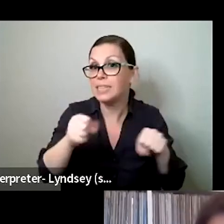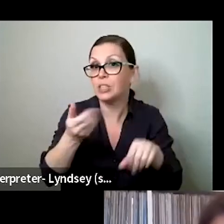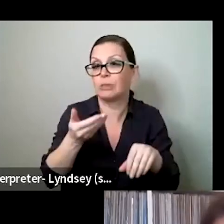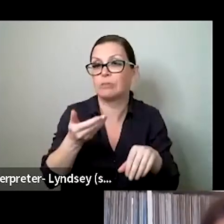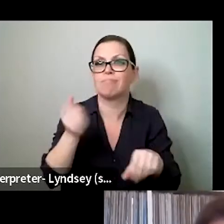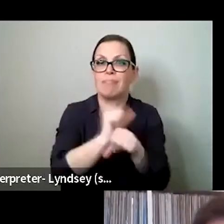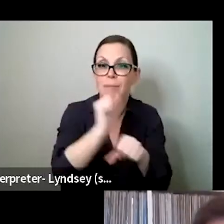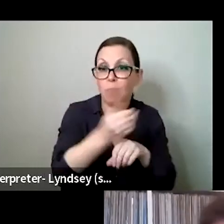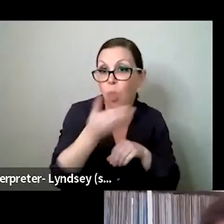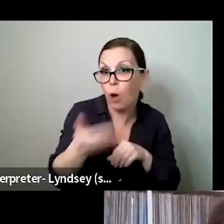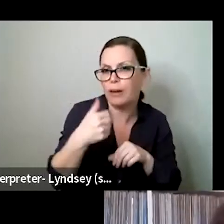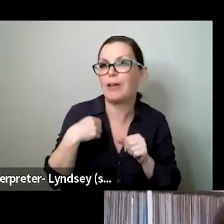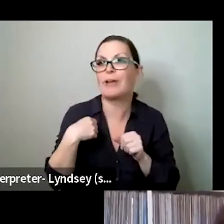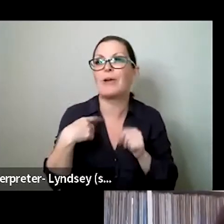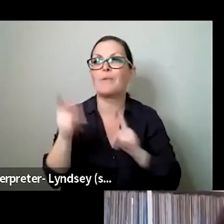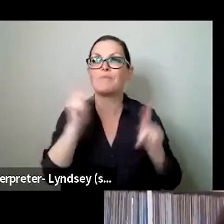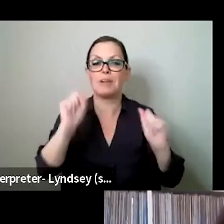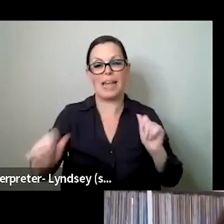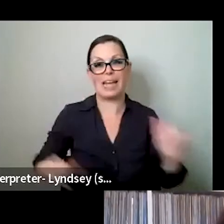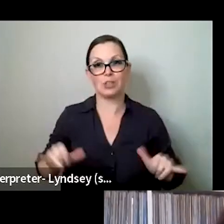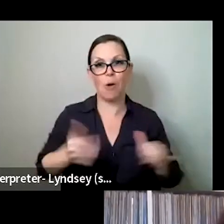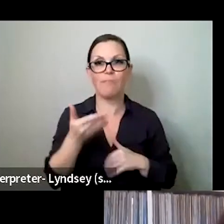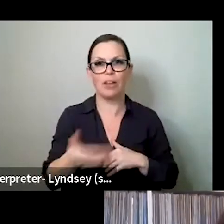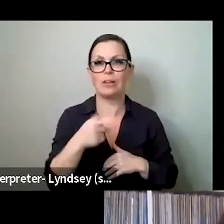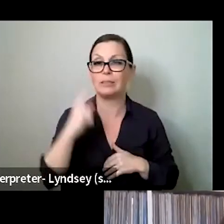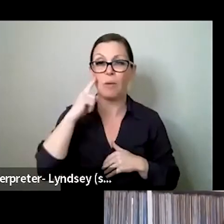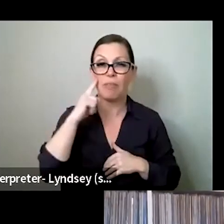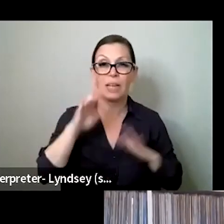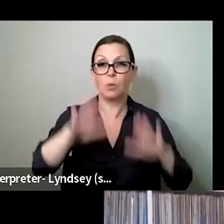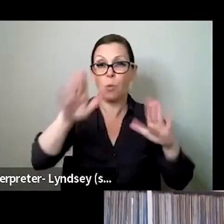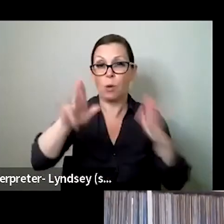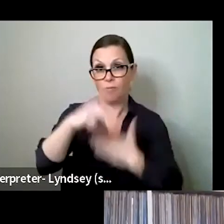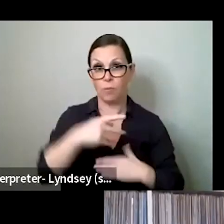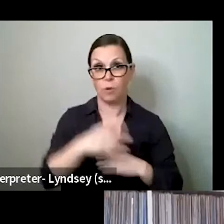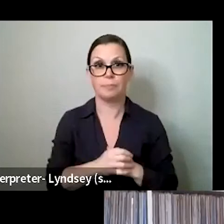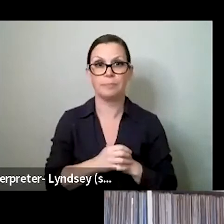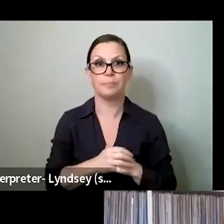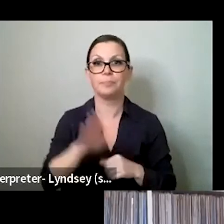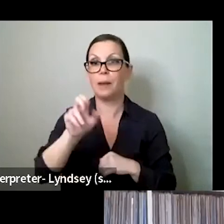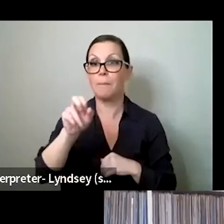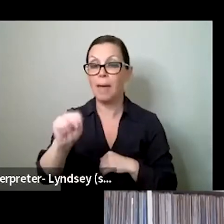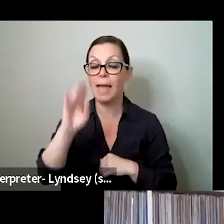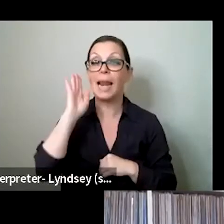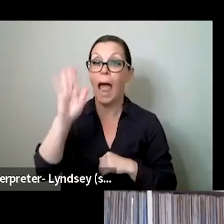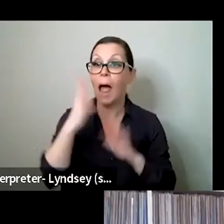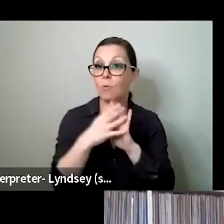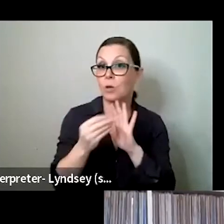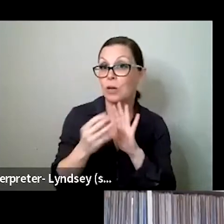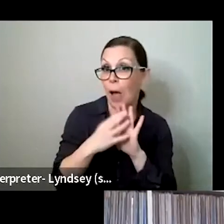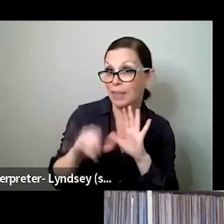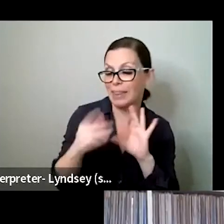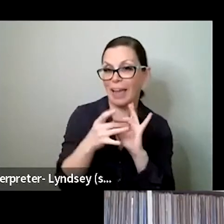So I think that's a really great program. I will echo how great the casting access program is.